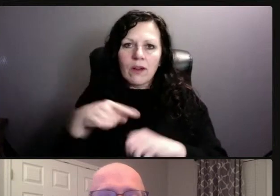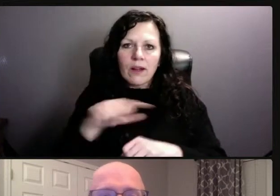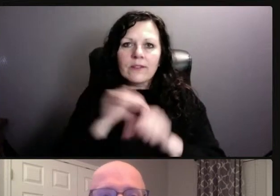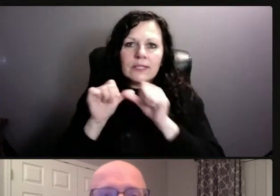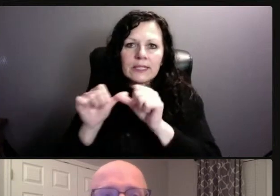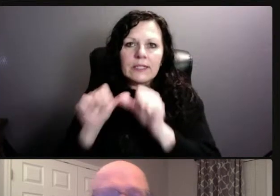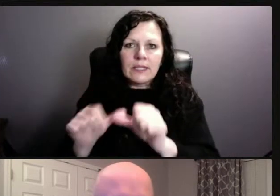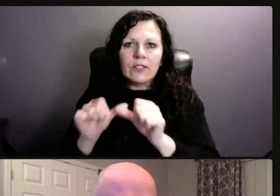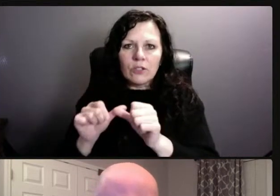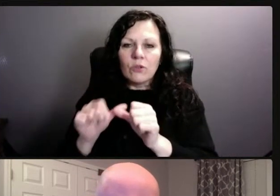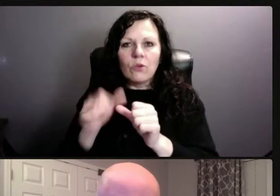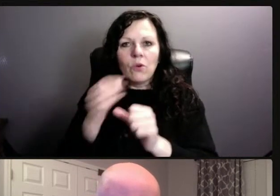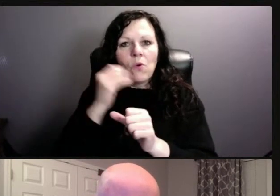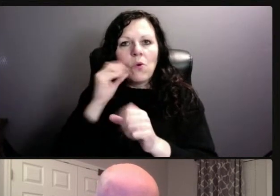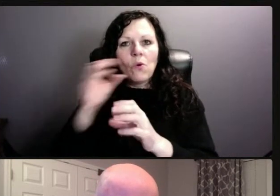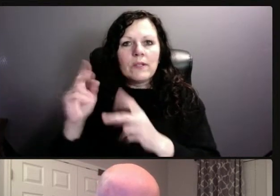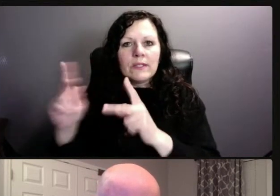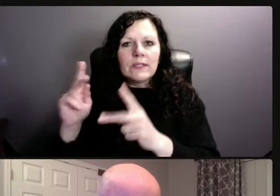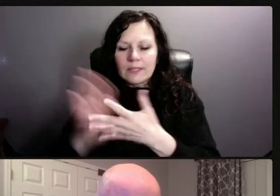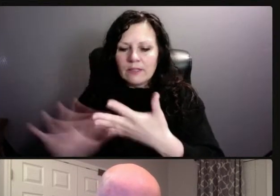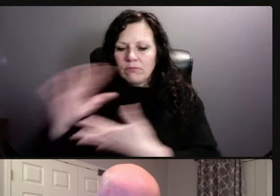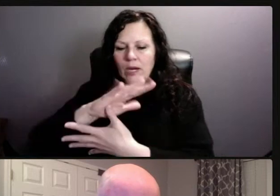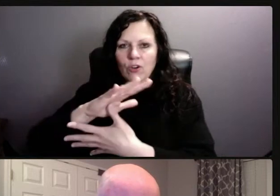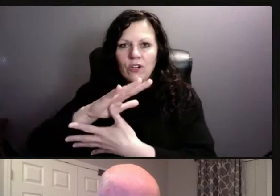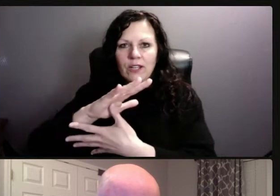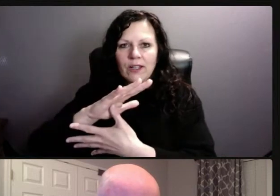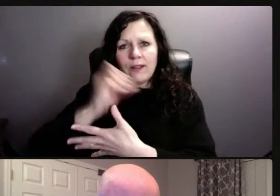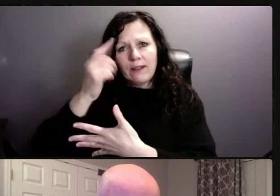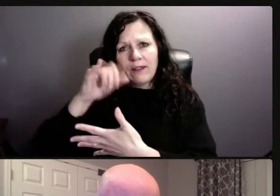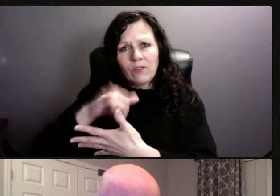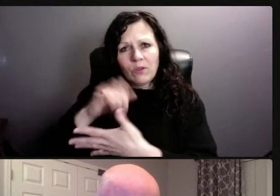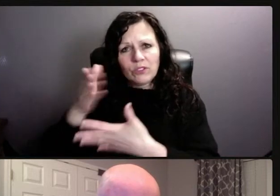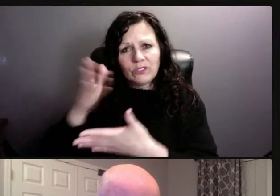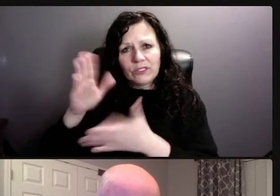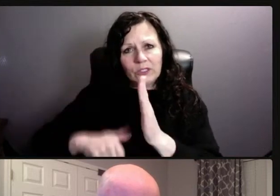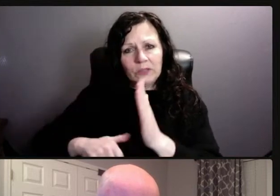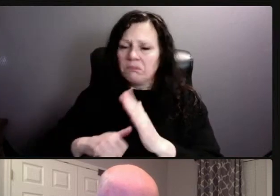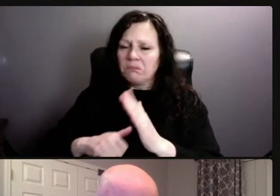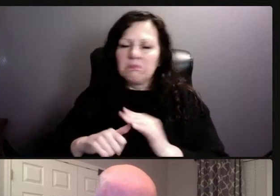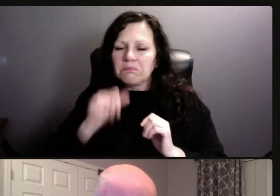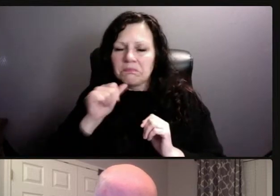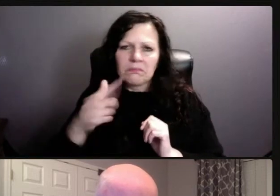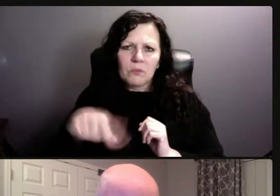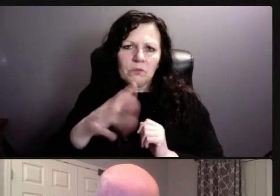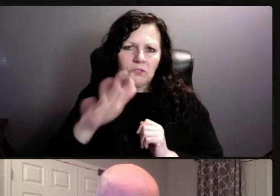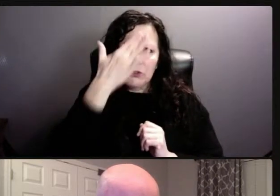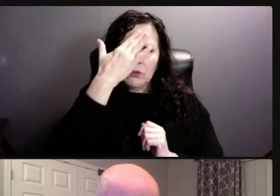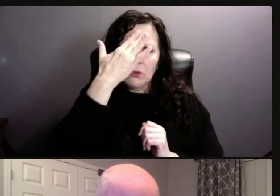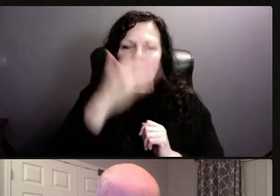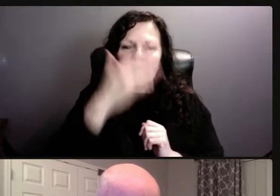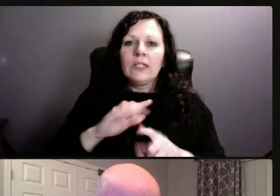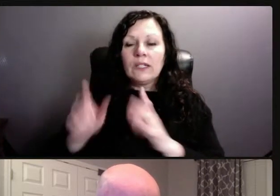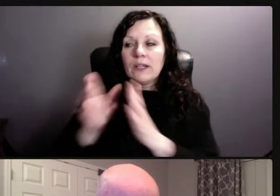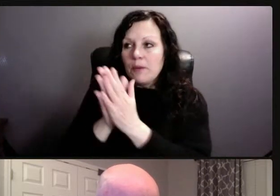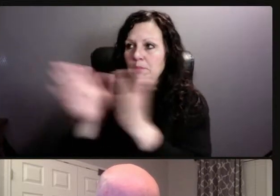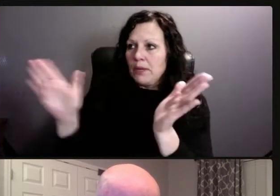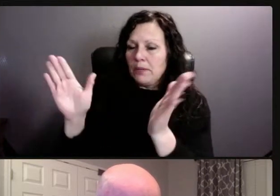ALL THE TIME AND EVERY SOCIAL MEDIA PLATFORM THEY GO THEY WANT US TO CONTINUE TO MAKE ADDRESSING HOMELESSNESS A